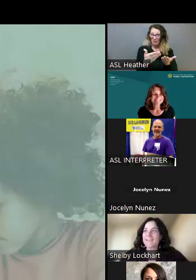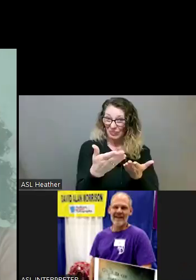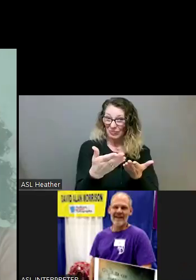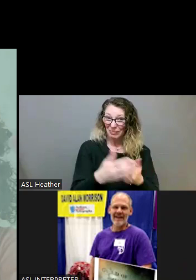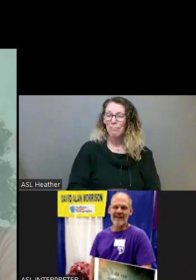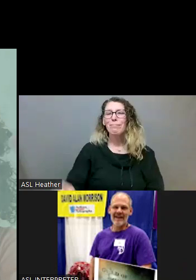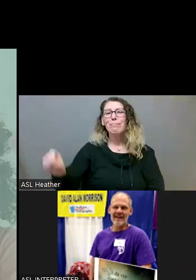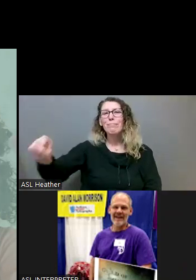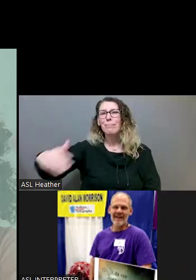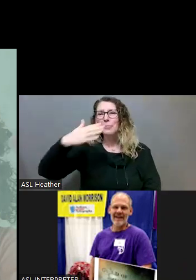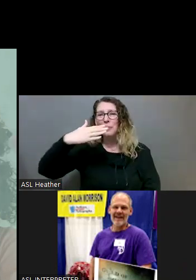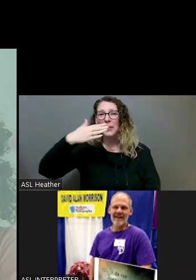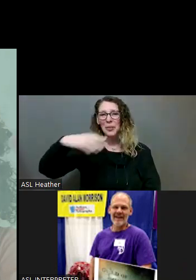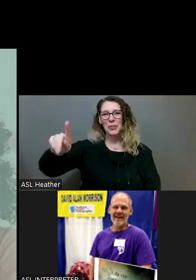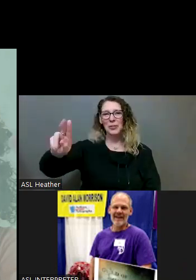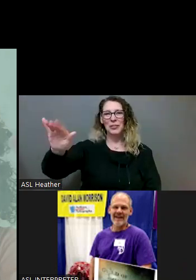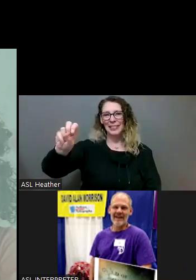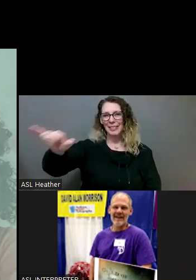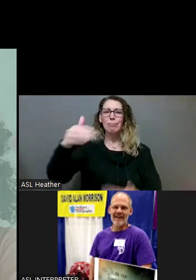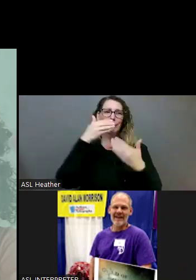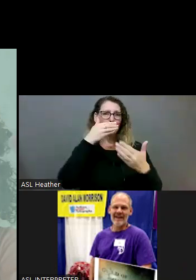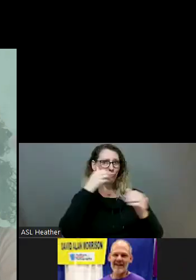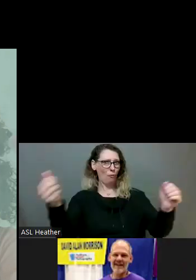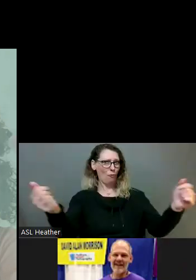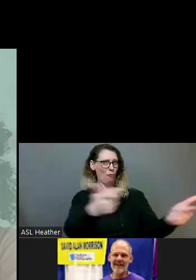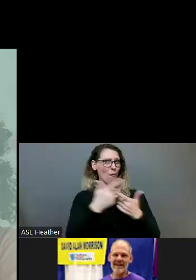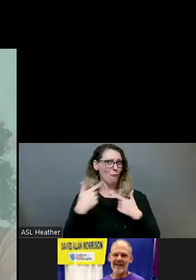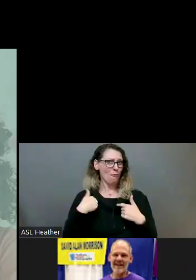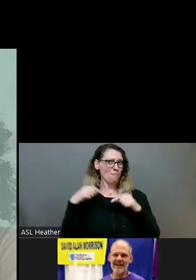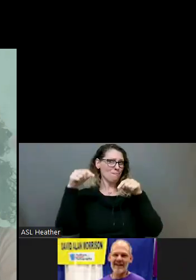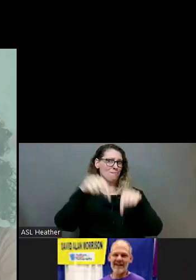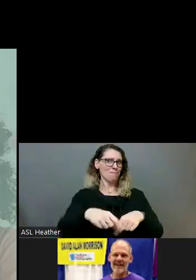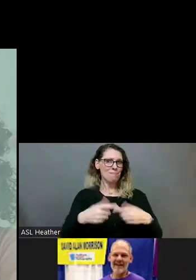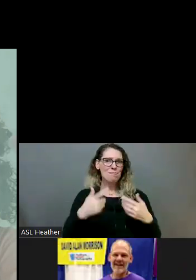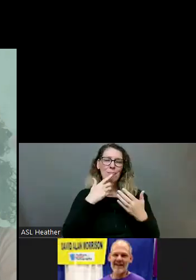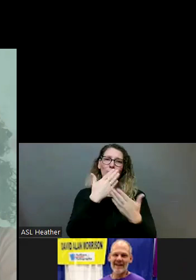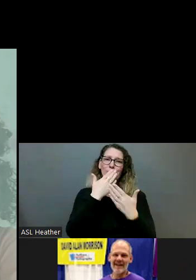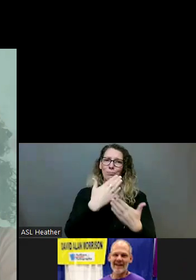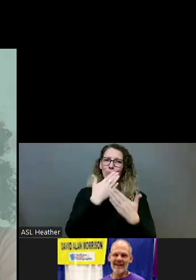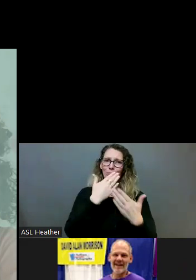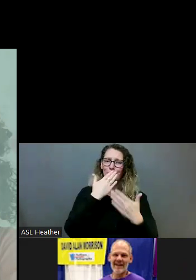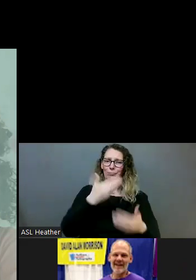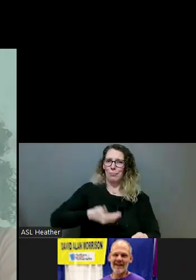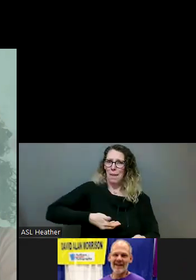thanks Krissy, thank you everyone for having me; I'm really grateful to be invited to speak